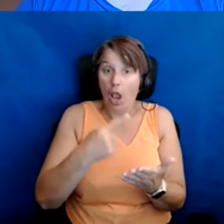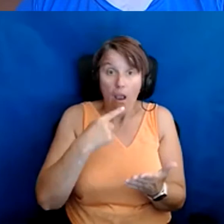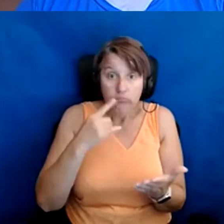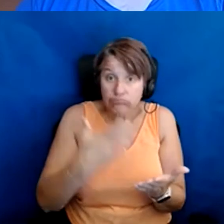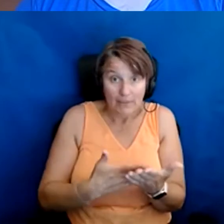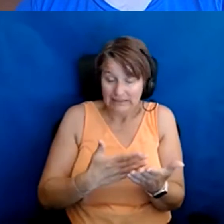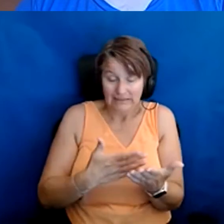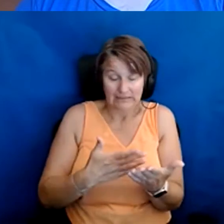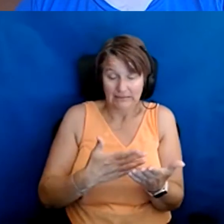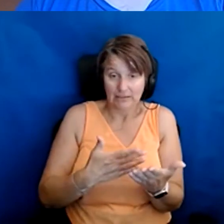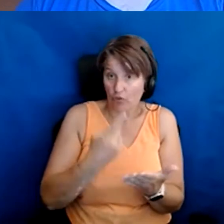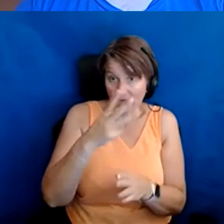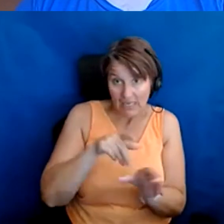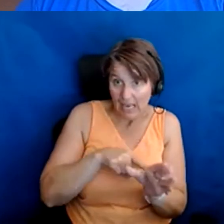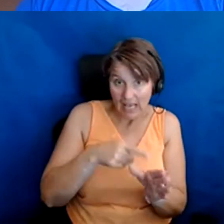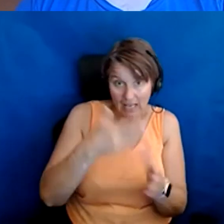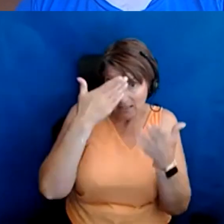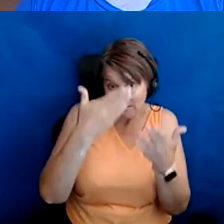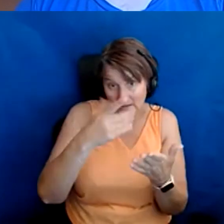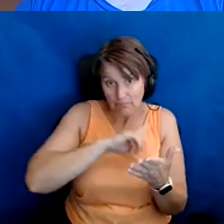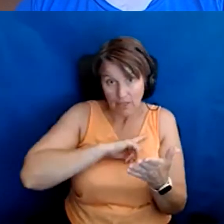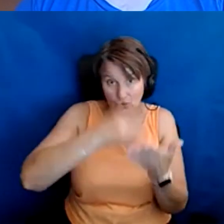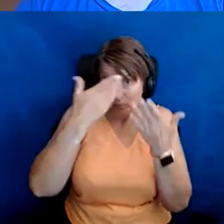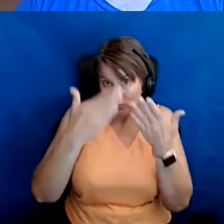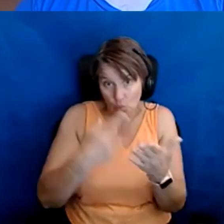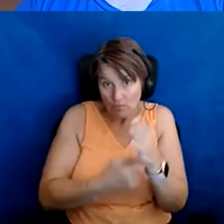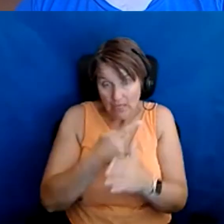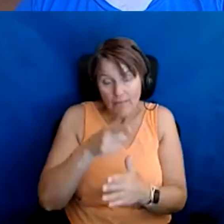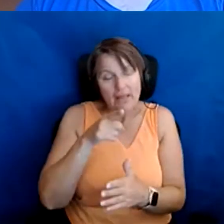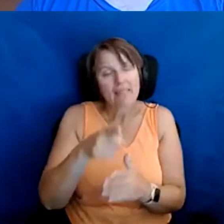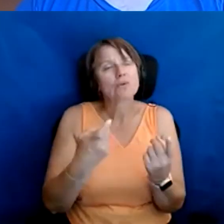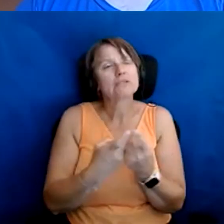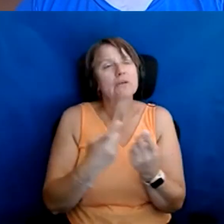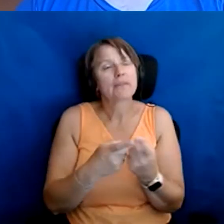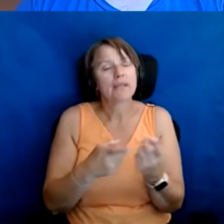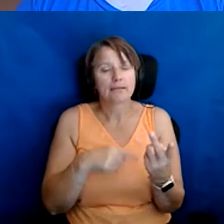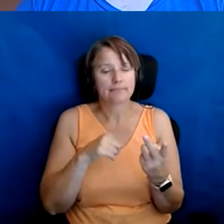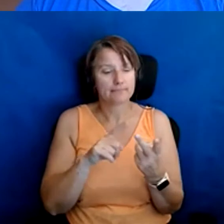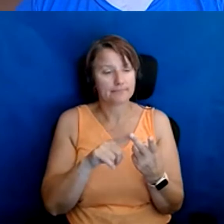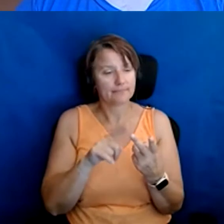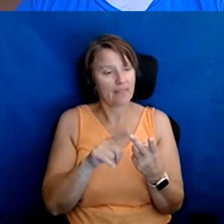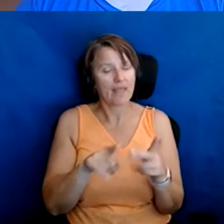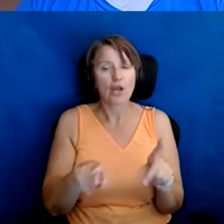And so, I think that was something and then also always trying to have our meetings with the